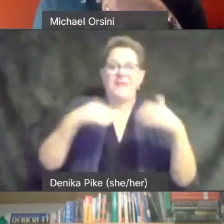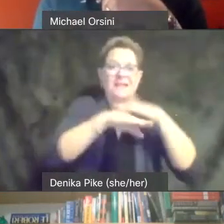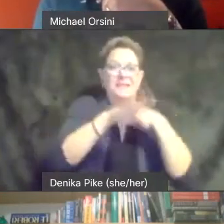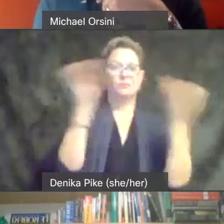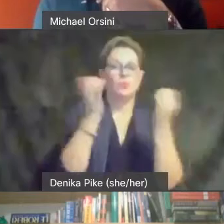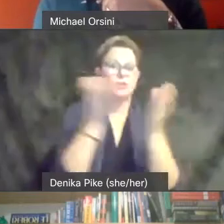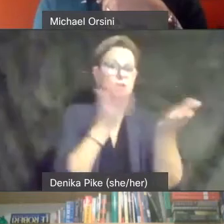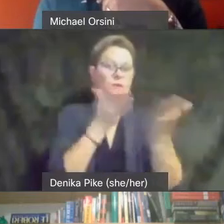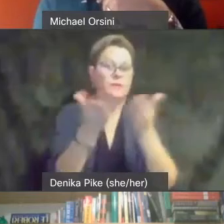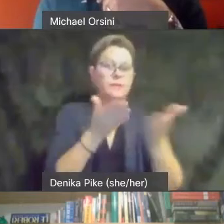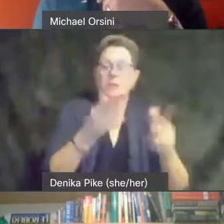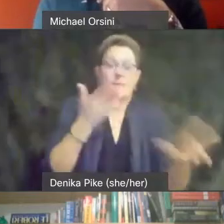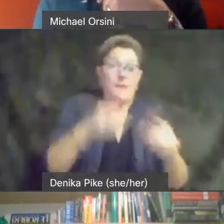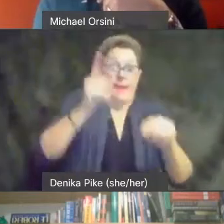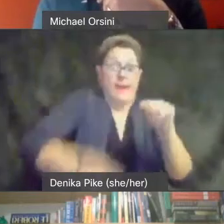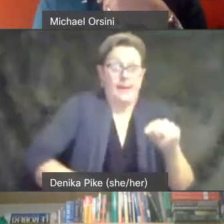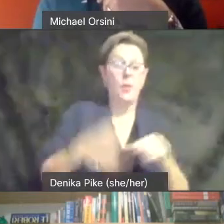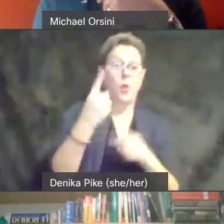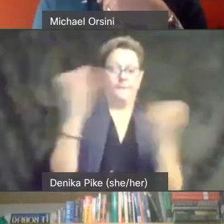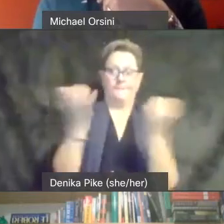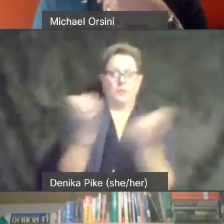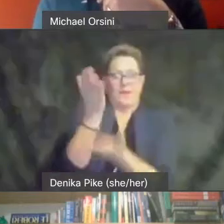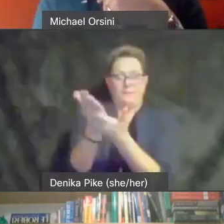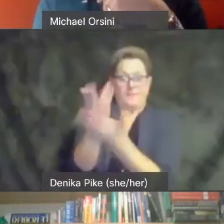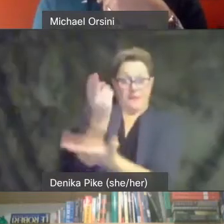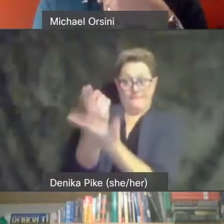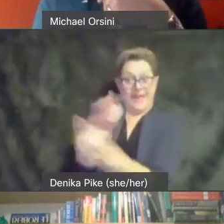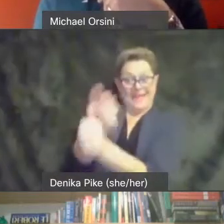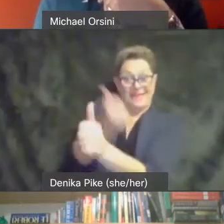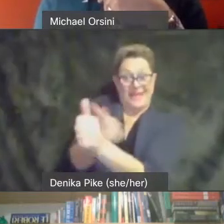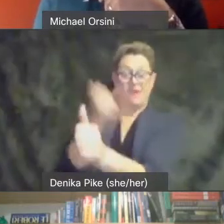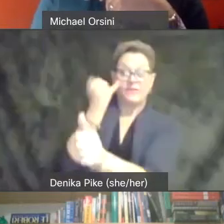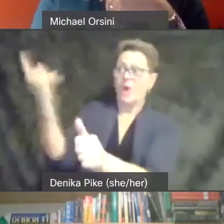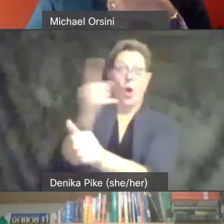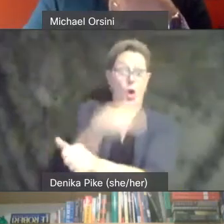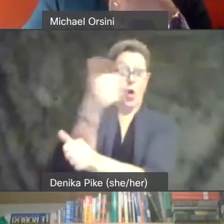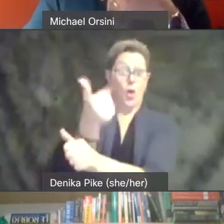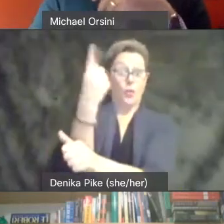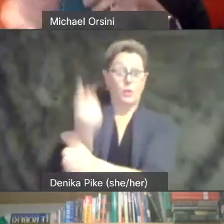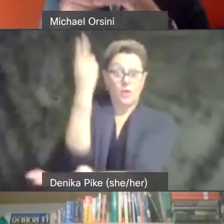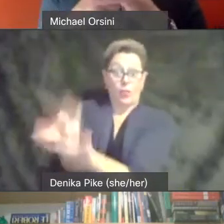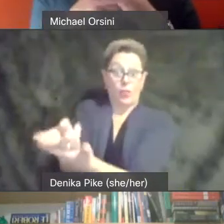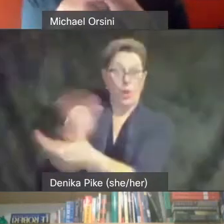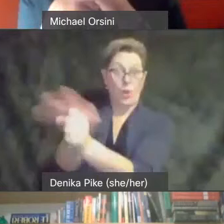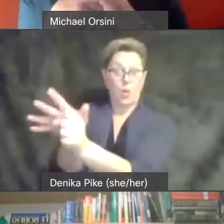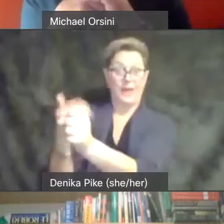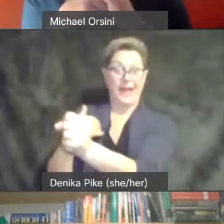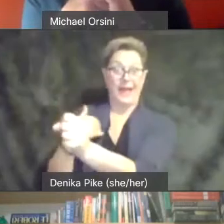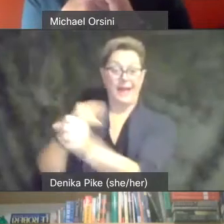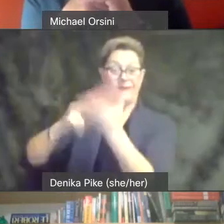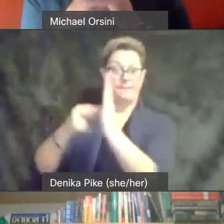And what happens if that 1 emergency bed in a local reason, is, is taken up by something, such as it's not available when someone has a heart attack.